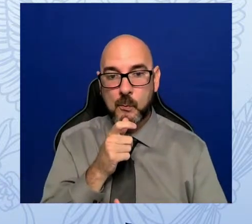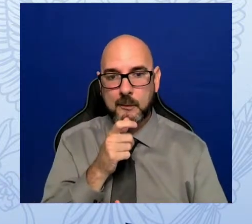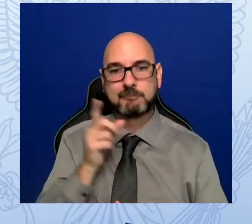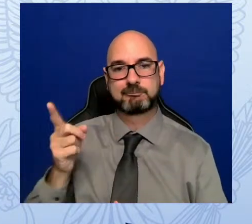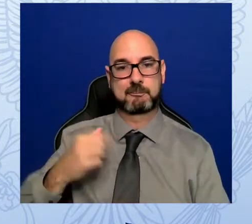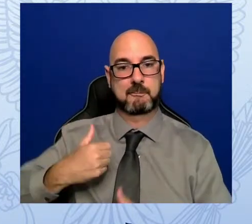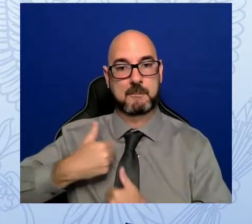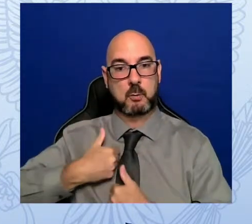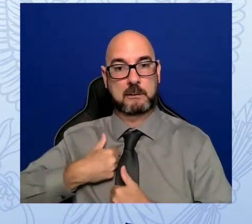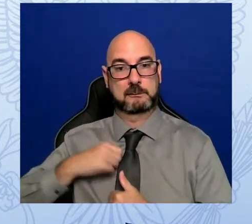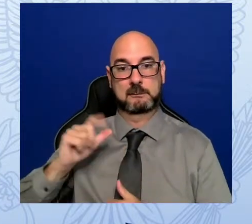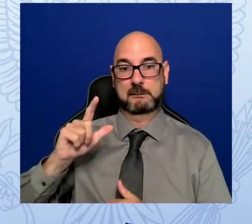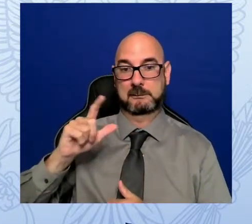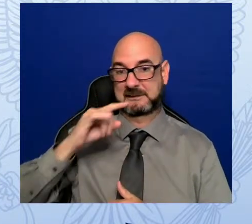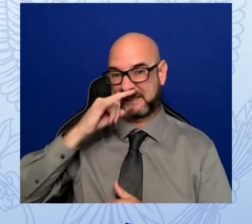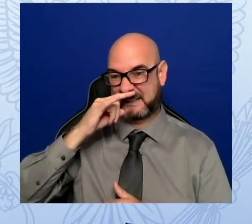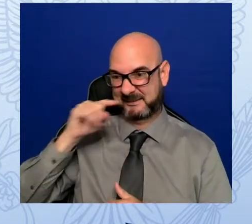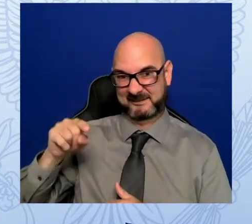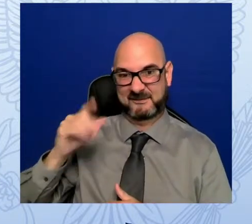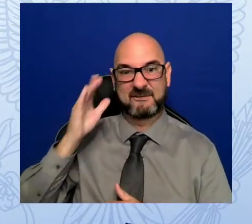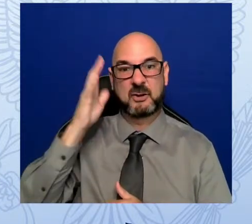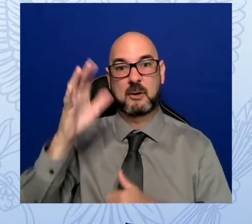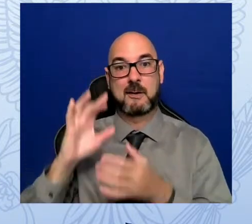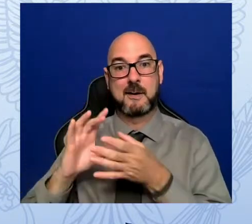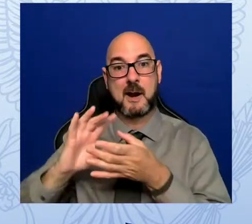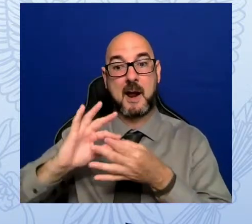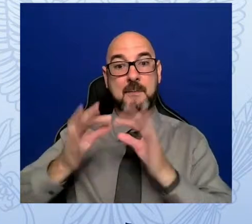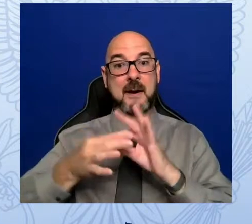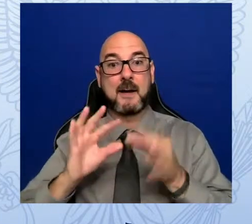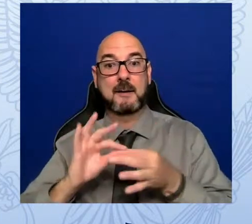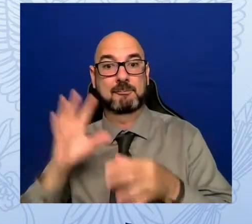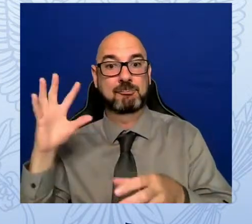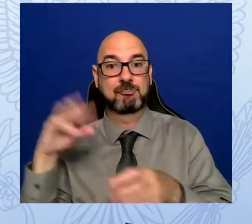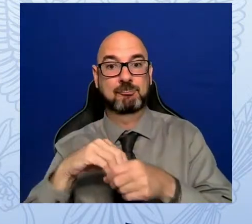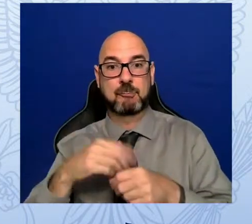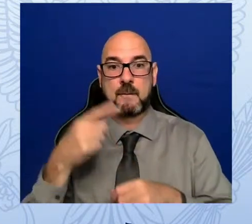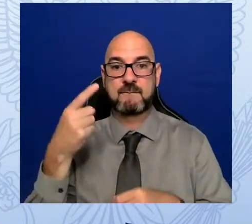First Lieutenant Sammy Sullivan, United States Army.